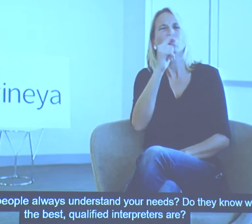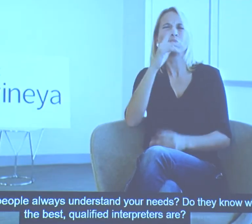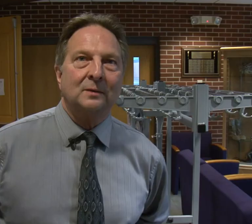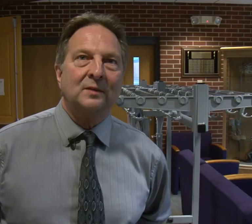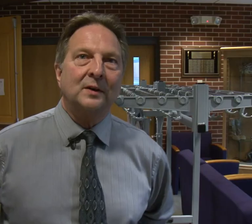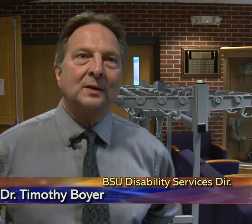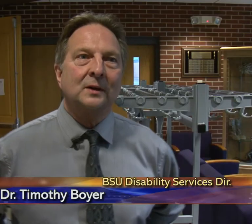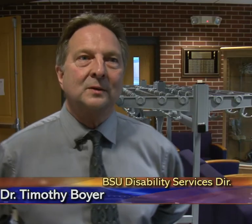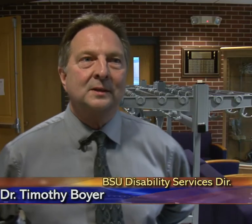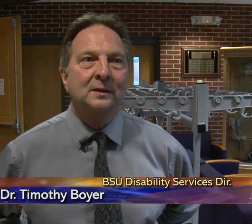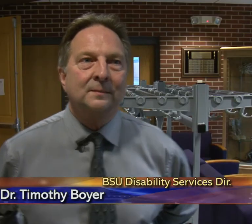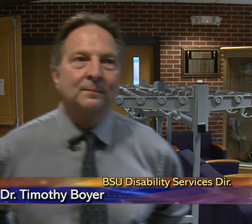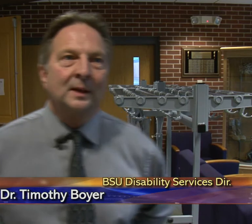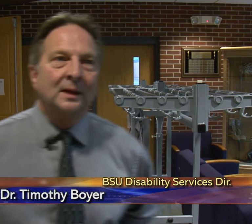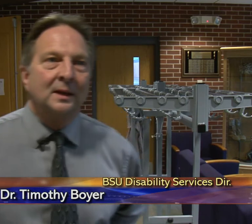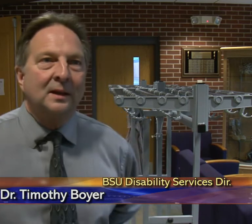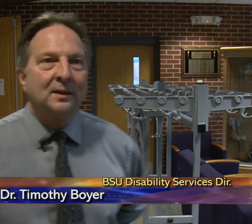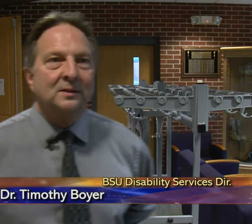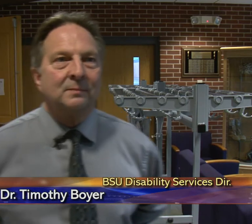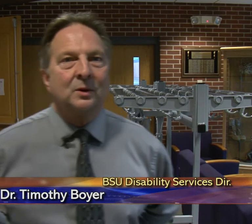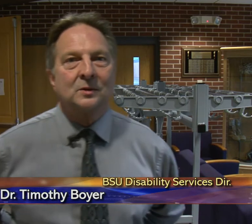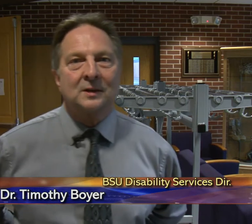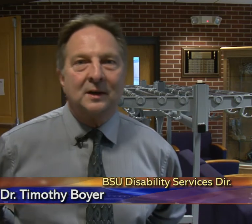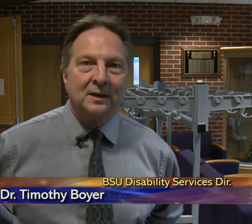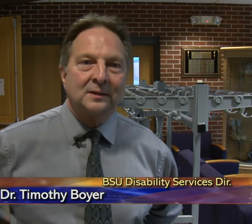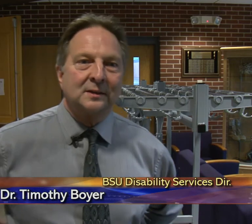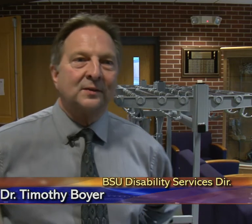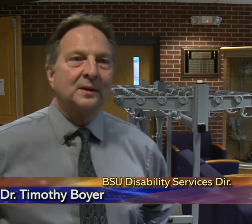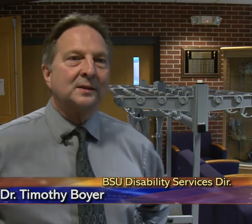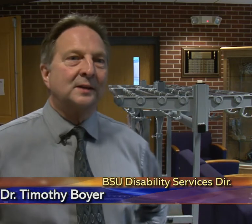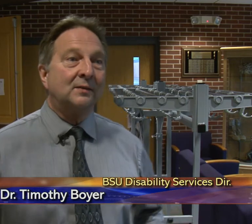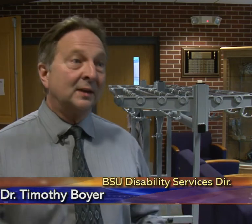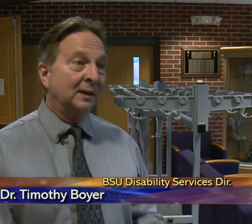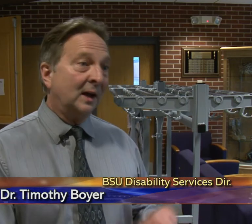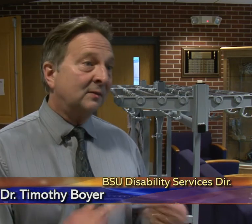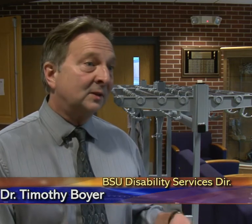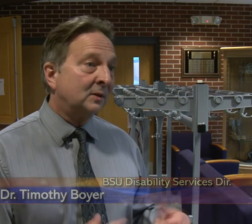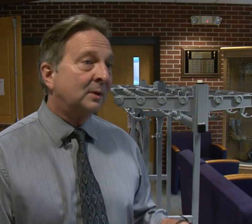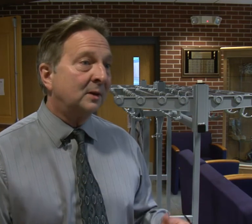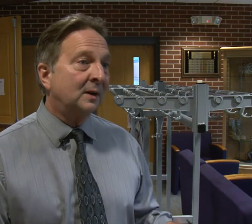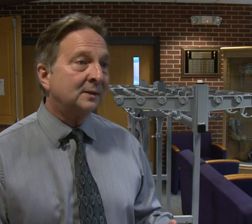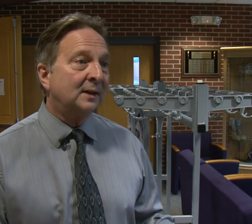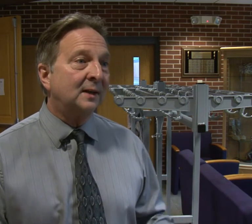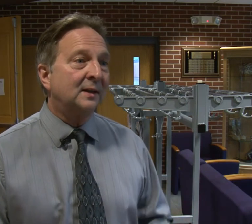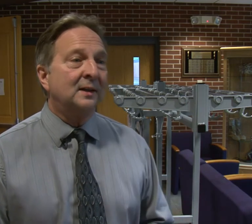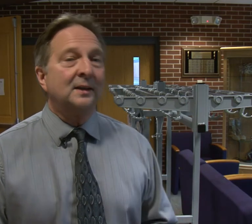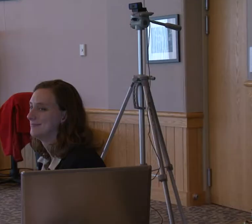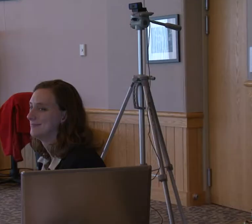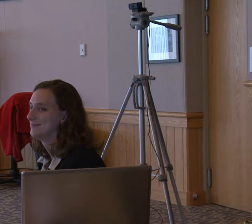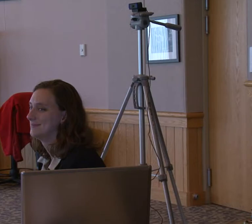We found out, there were some pros and cons as far as having a live interpreter on site.